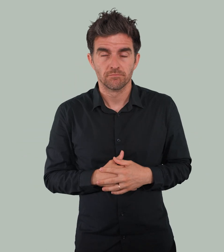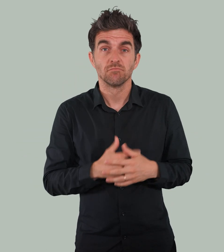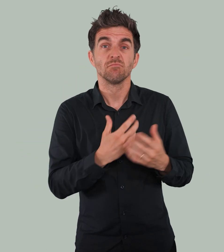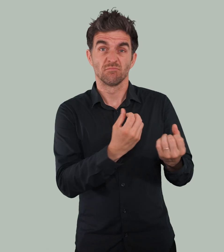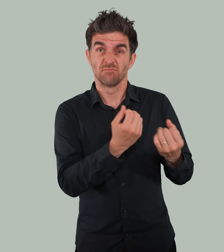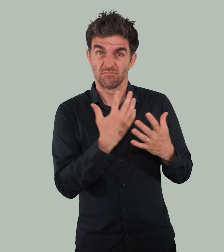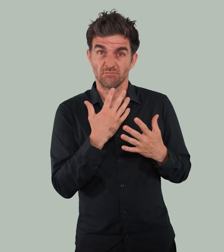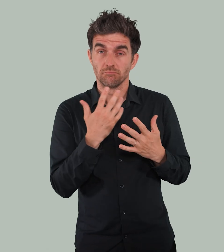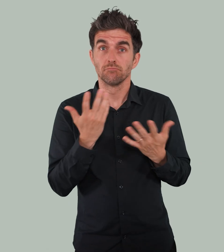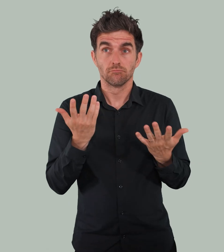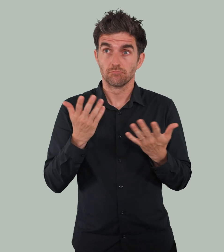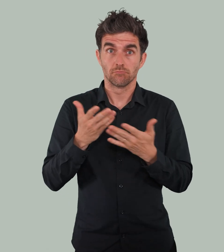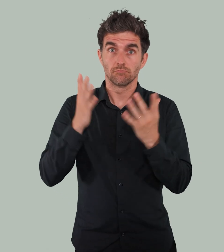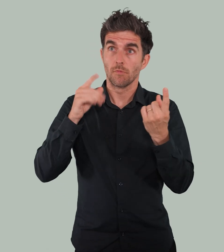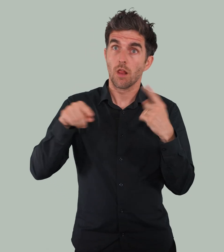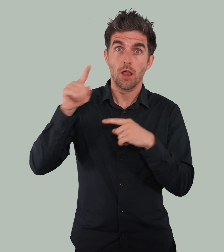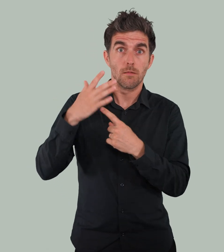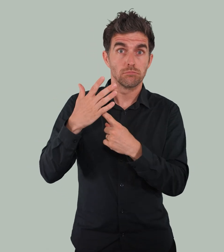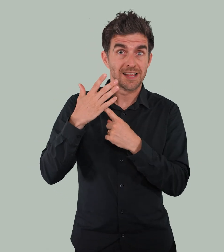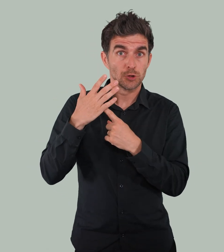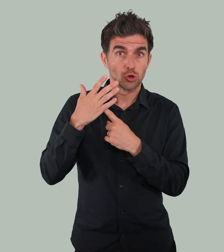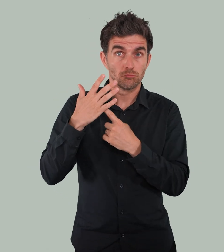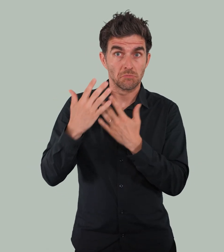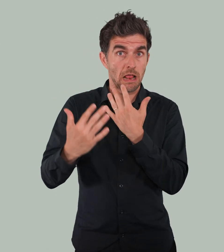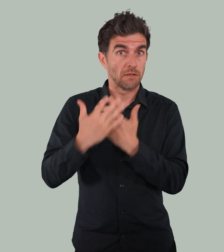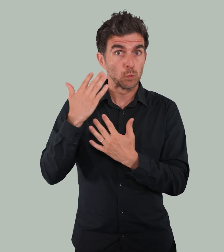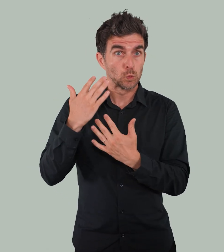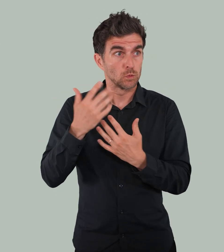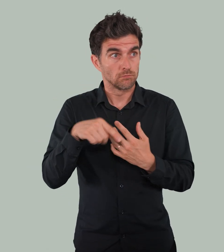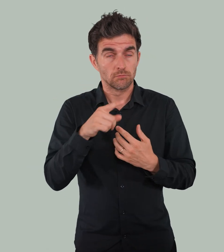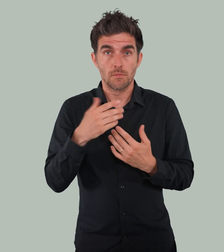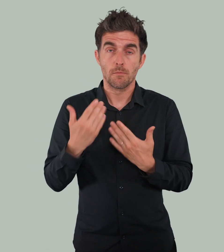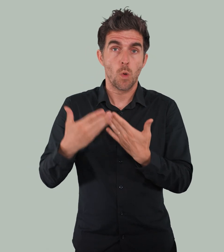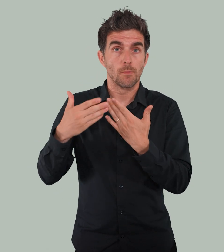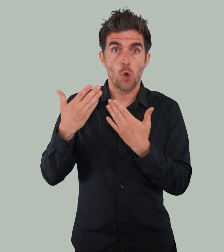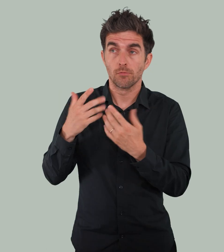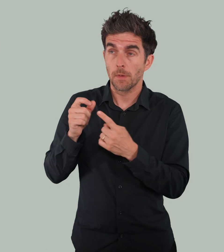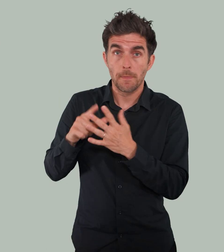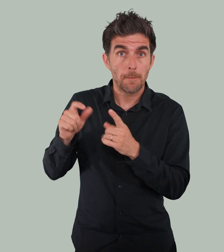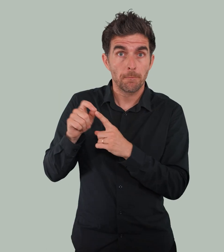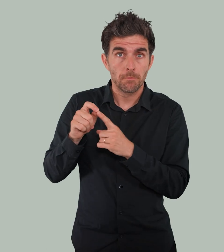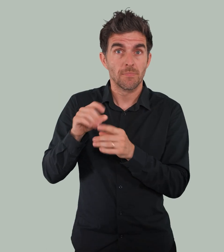Respondents highlight wider pressures influencing demand for PIP,